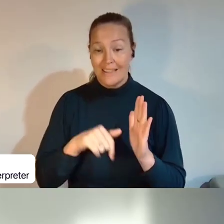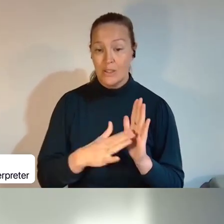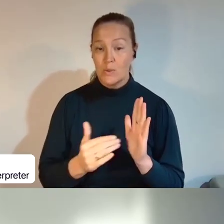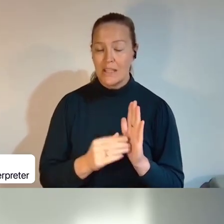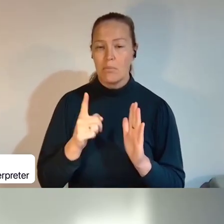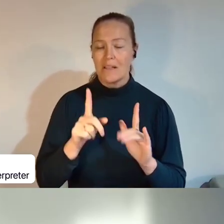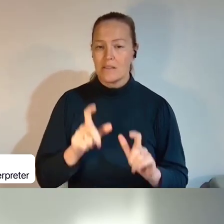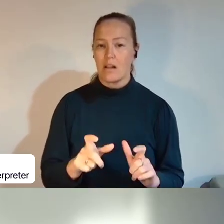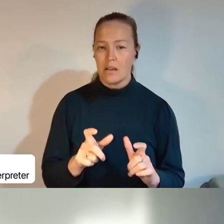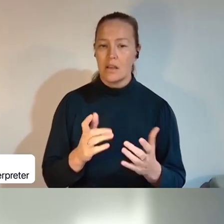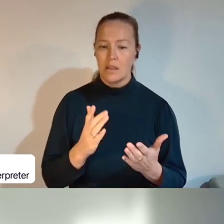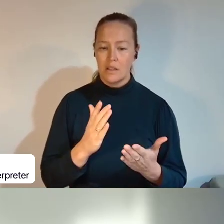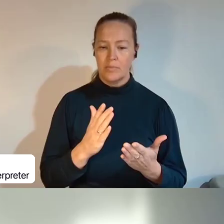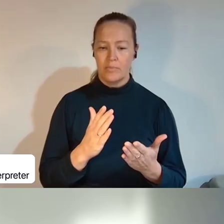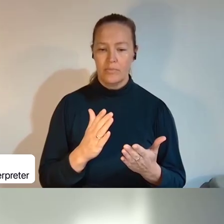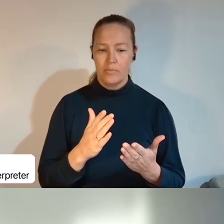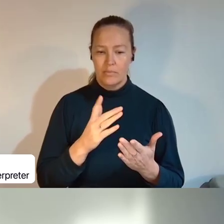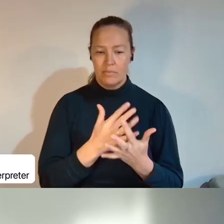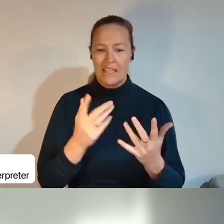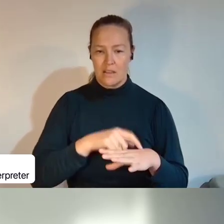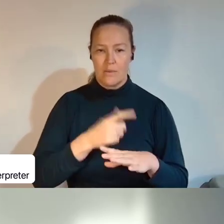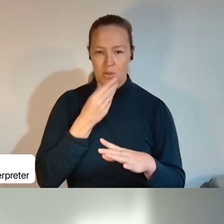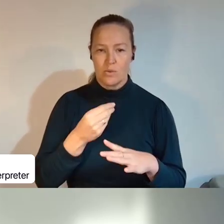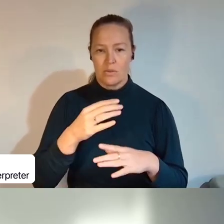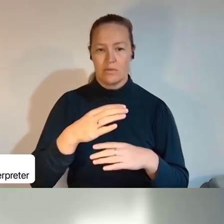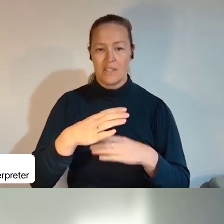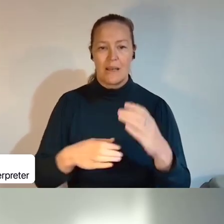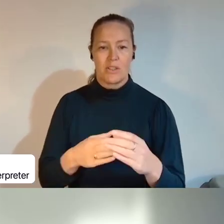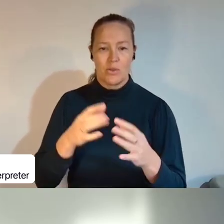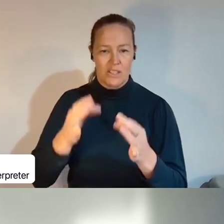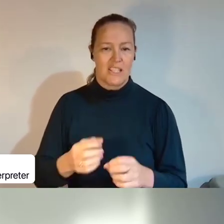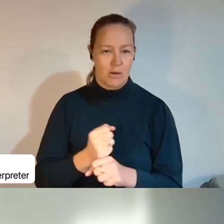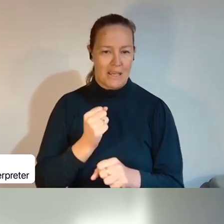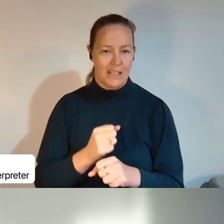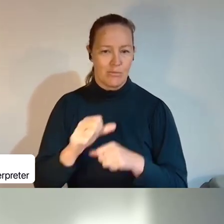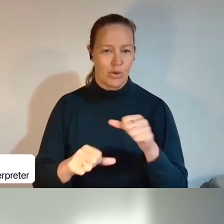on substitute decision making approaches. There's a lot of work to be done here embedding supported